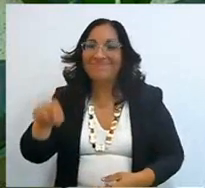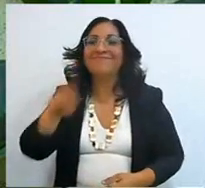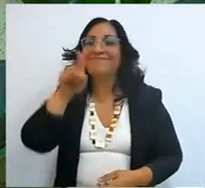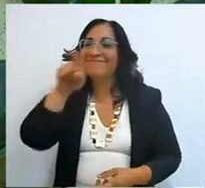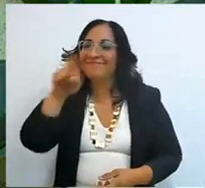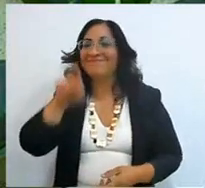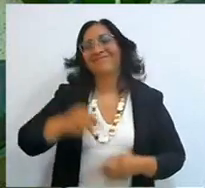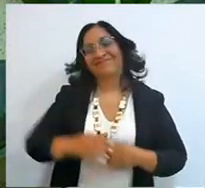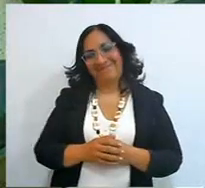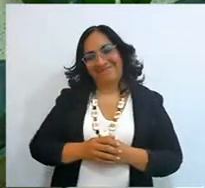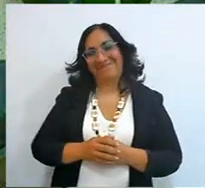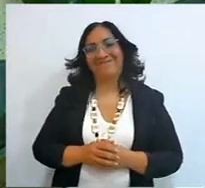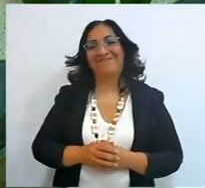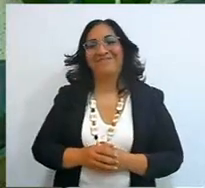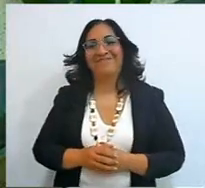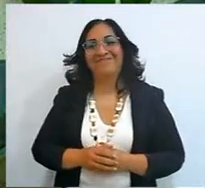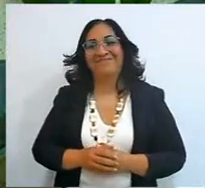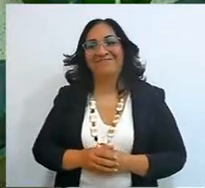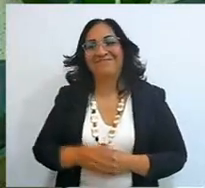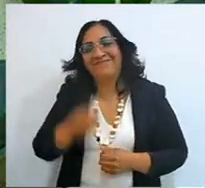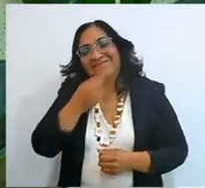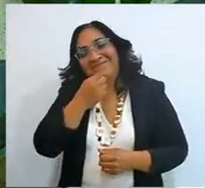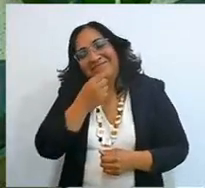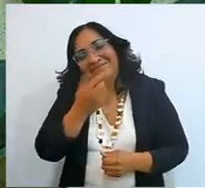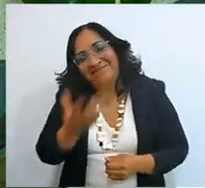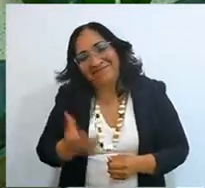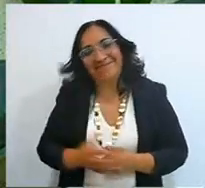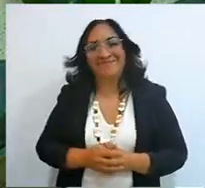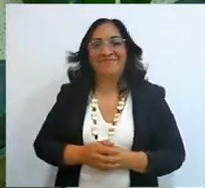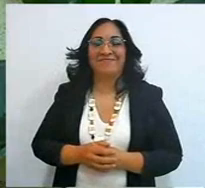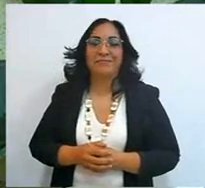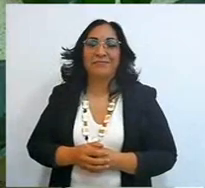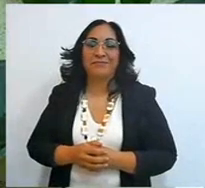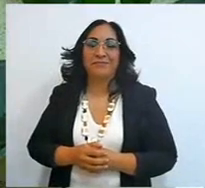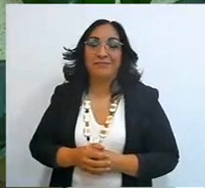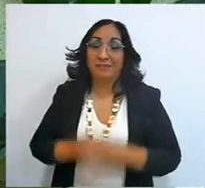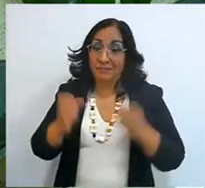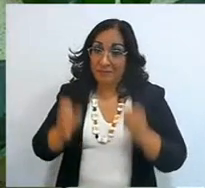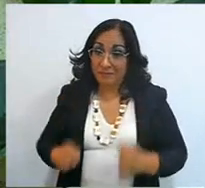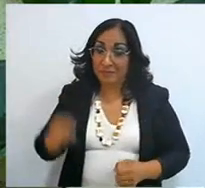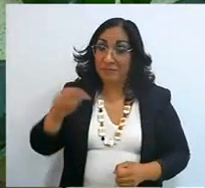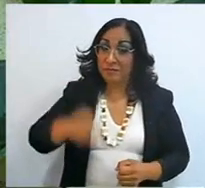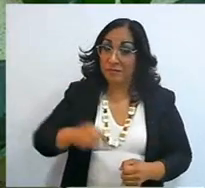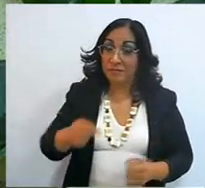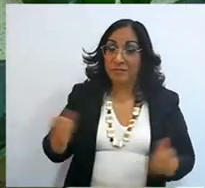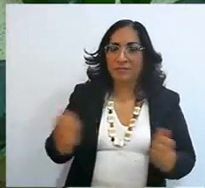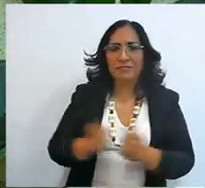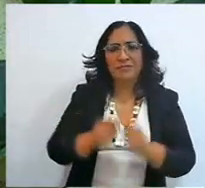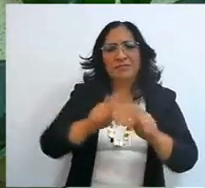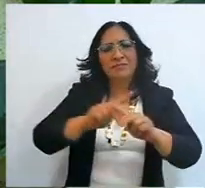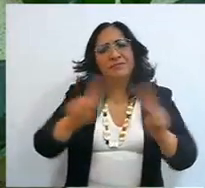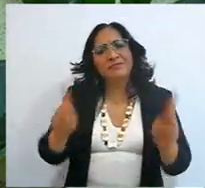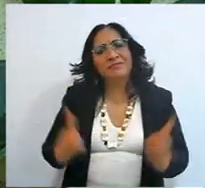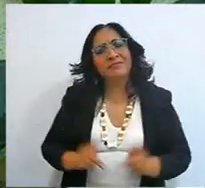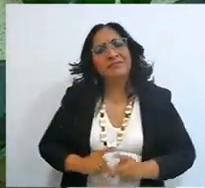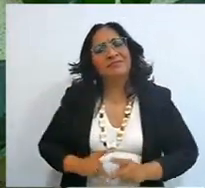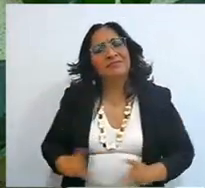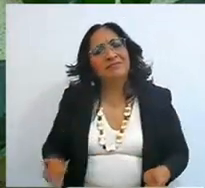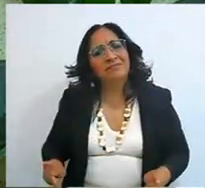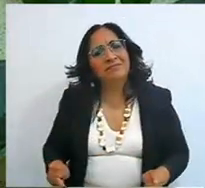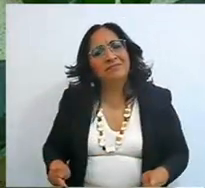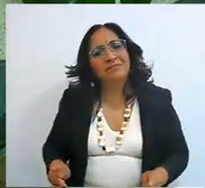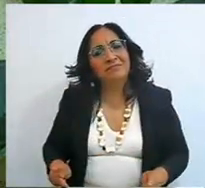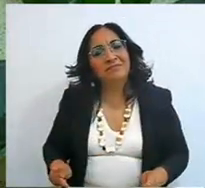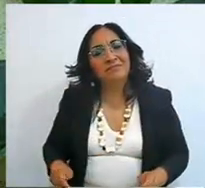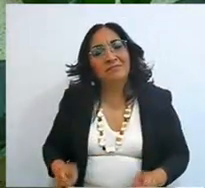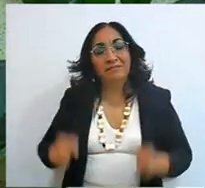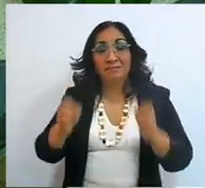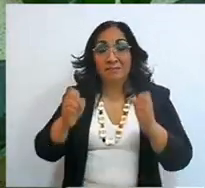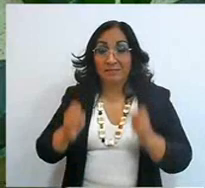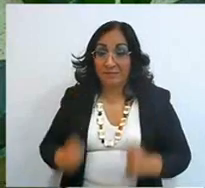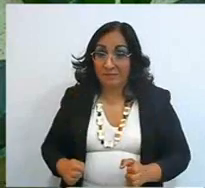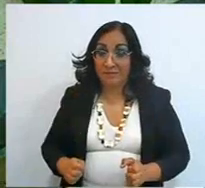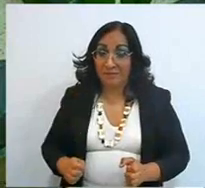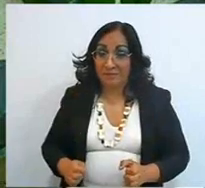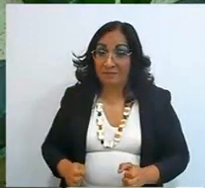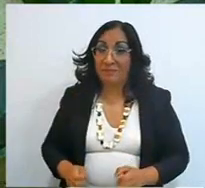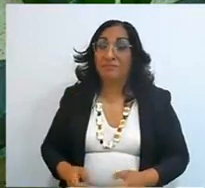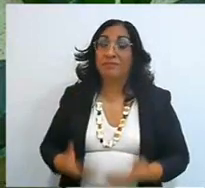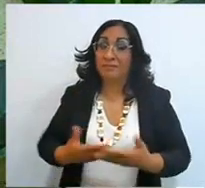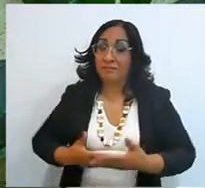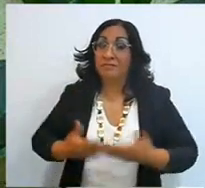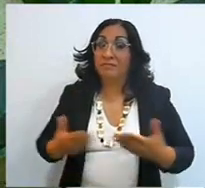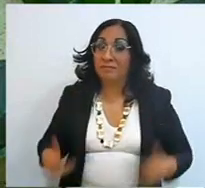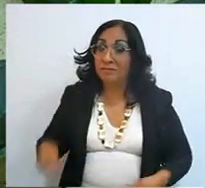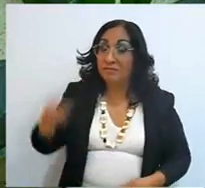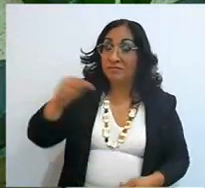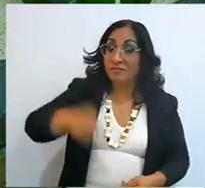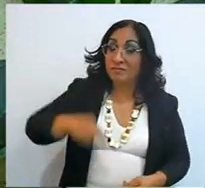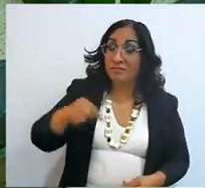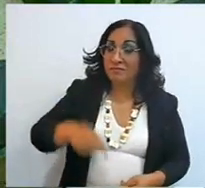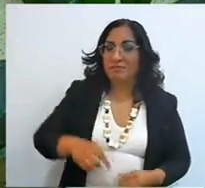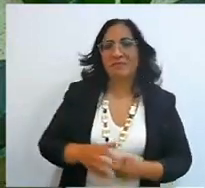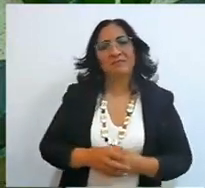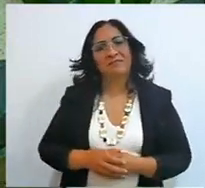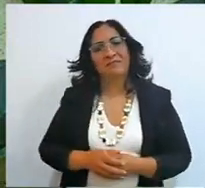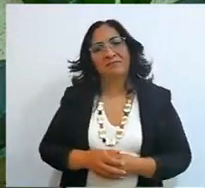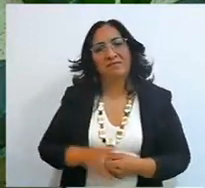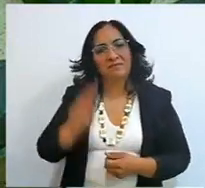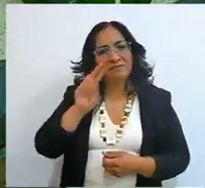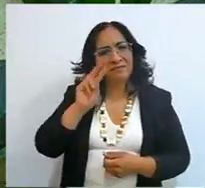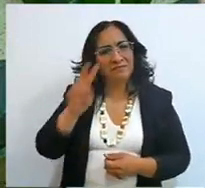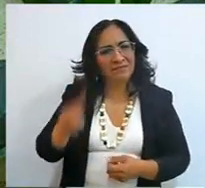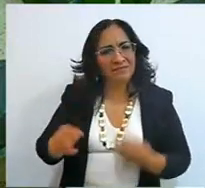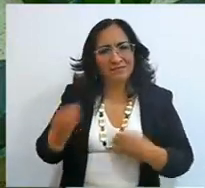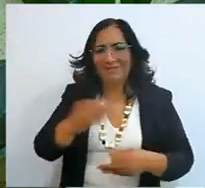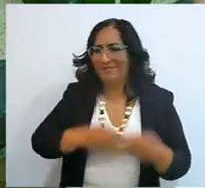and I am there in peace, I am there and here all the present time, through the heart that I have here,